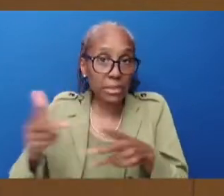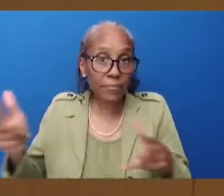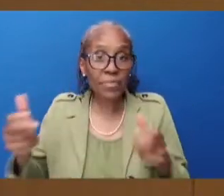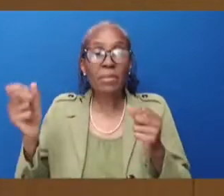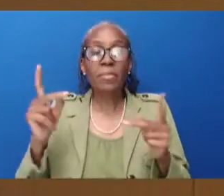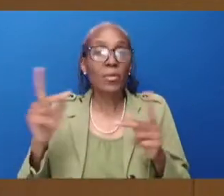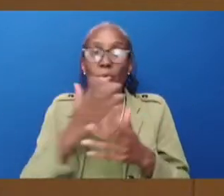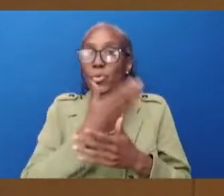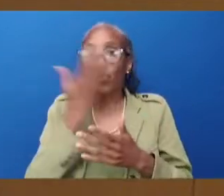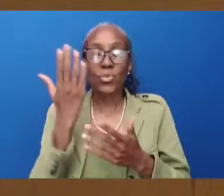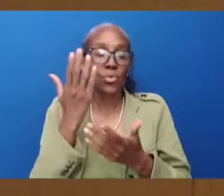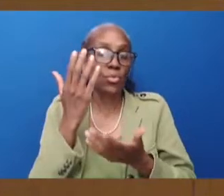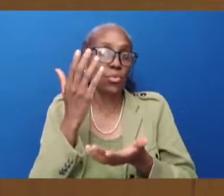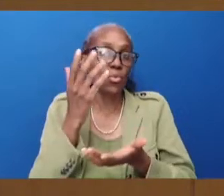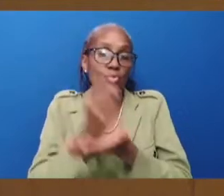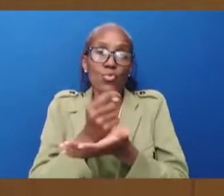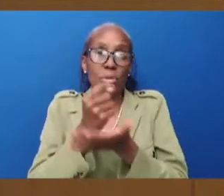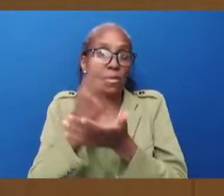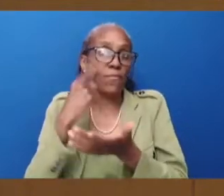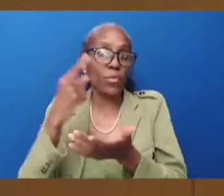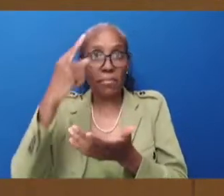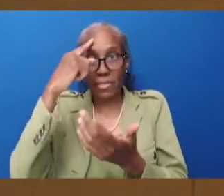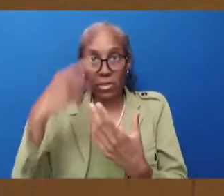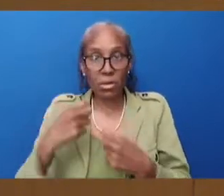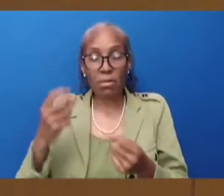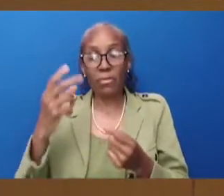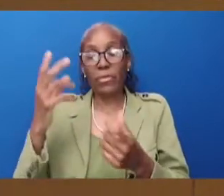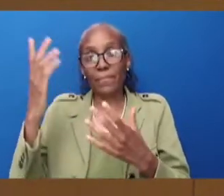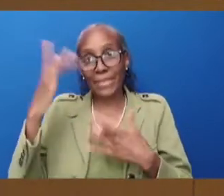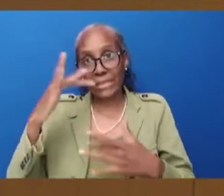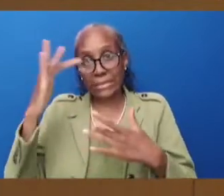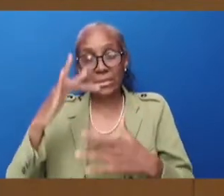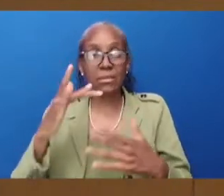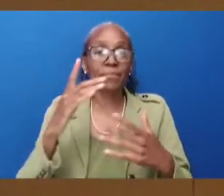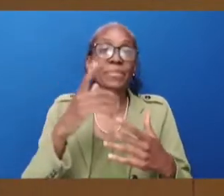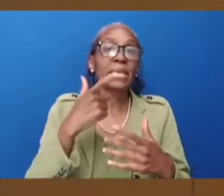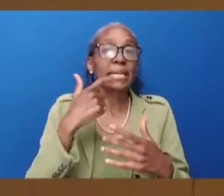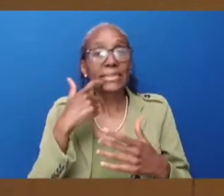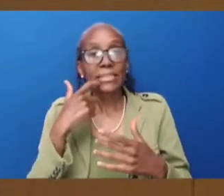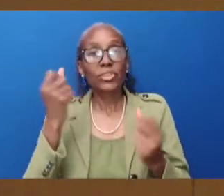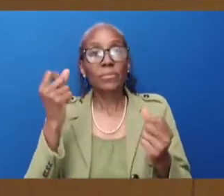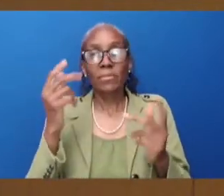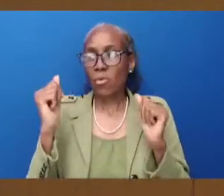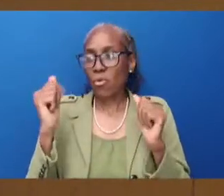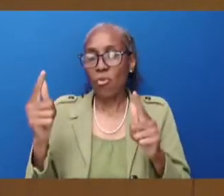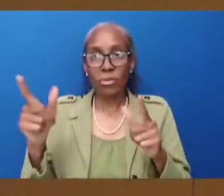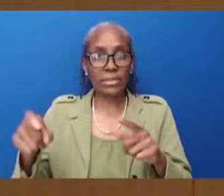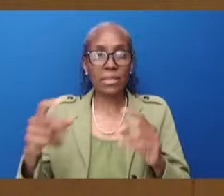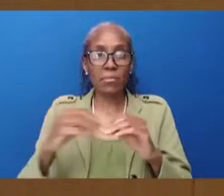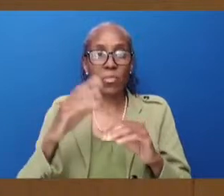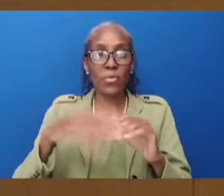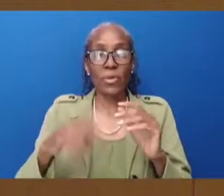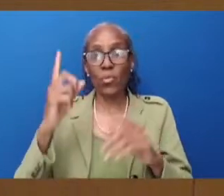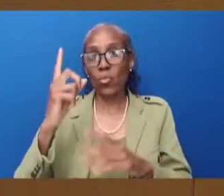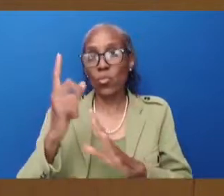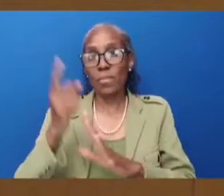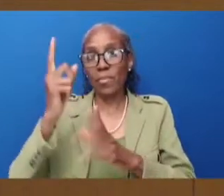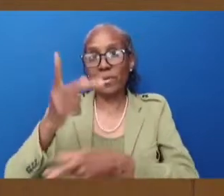PEOPLE SLEEPING IN HOTELS THAT'S CORRECT BARELY AFFORD, IN VEHICLES BEHIND BUILDINGS, MANY WITH UNTREATED MENTAL HEALTH